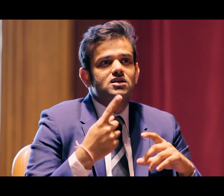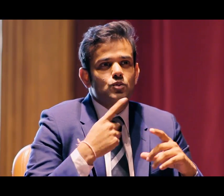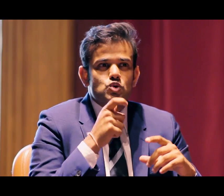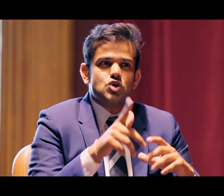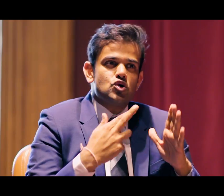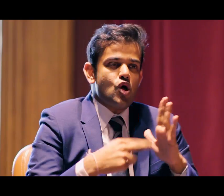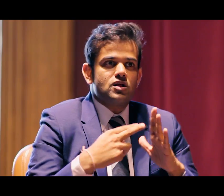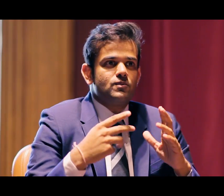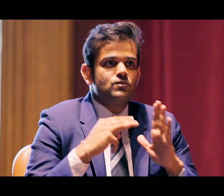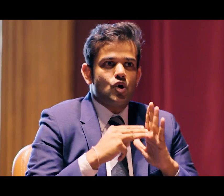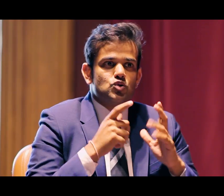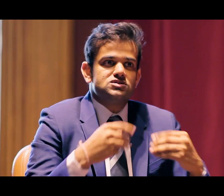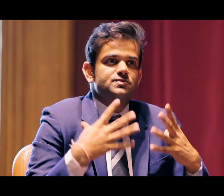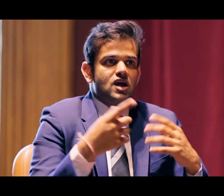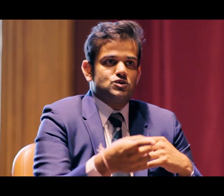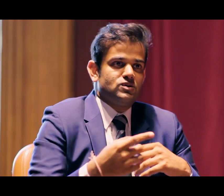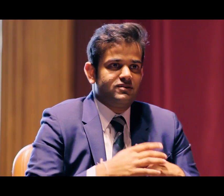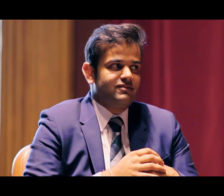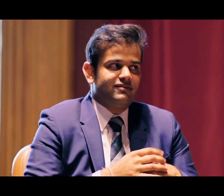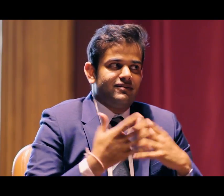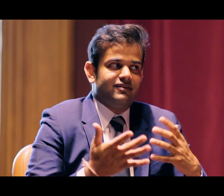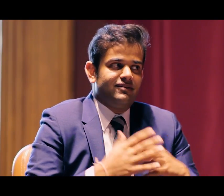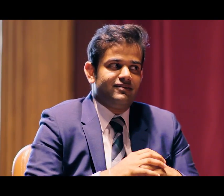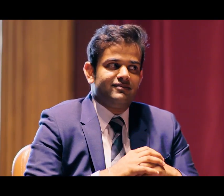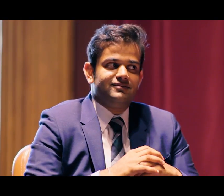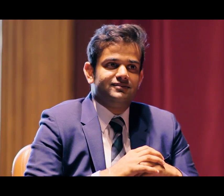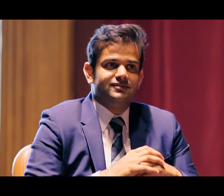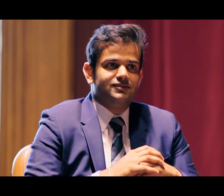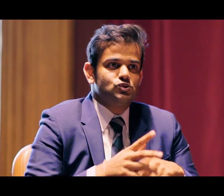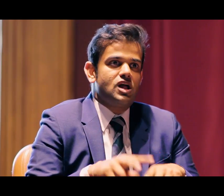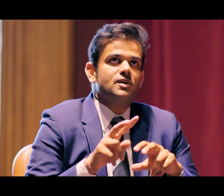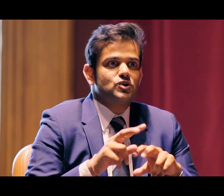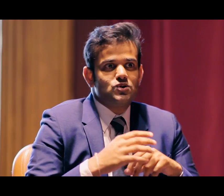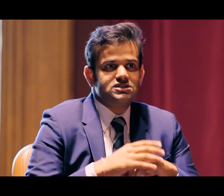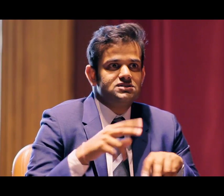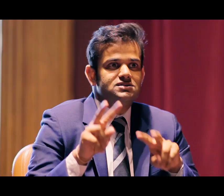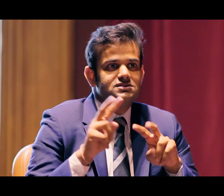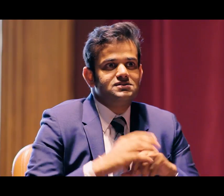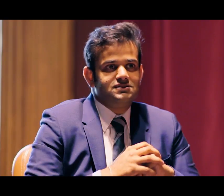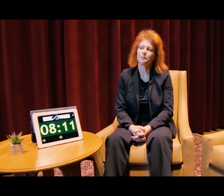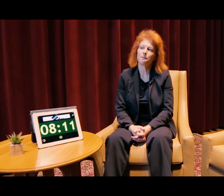[Kim] Thank you. Who are the role models that have inspired you? Who do you look up to?